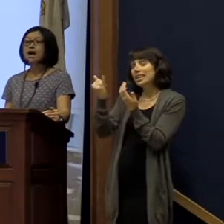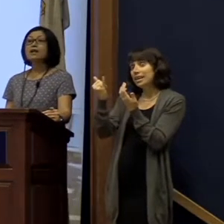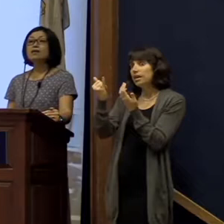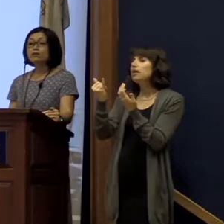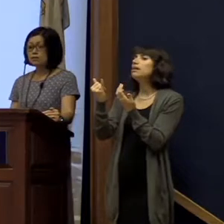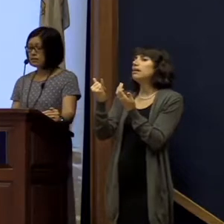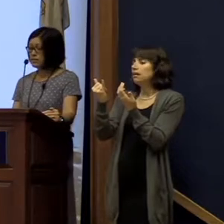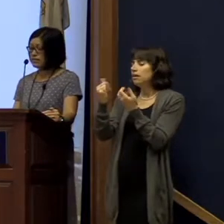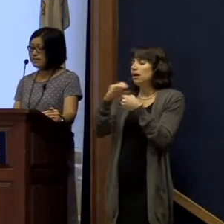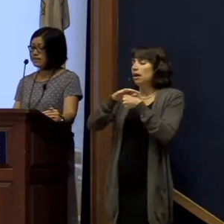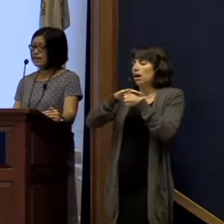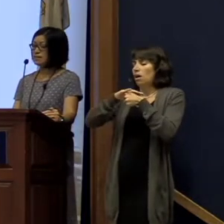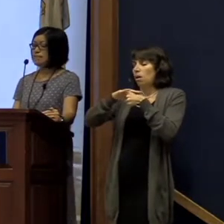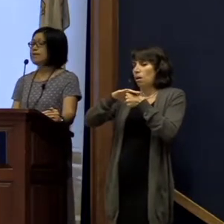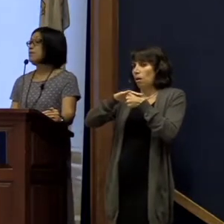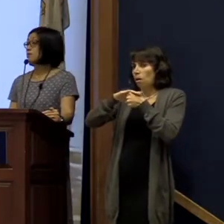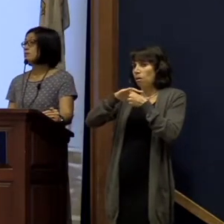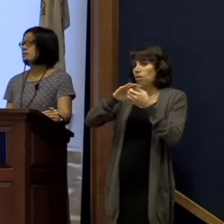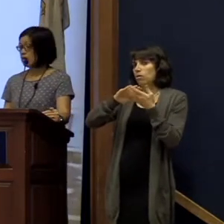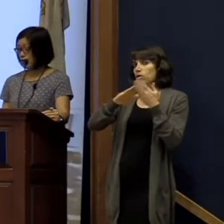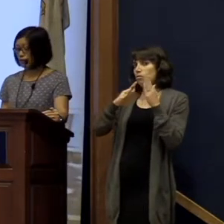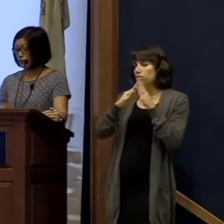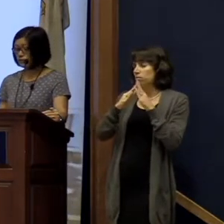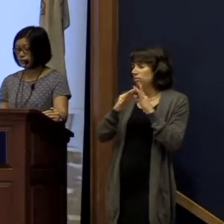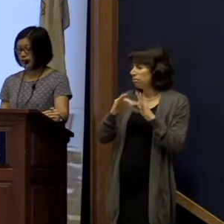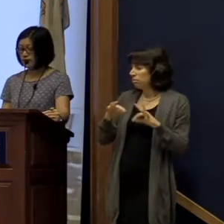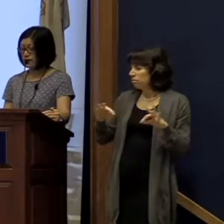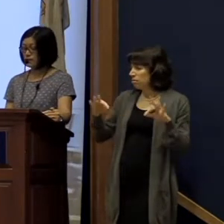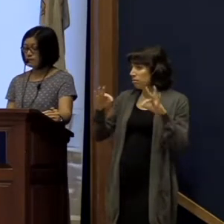Local communities are the backbone of youth science engagement.